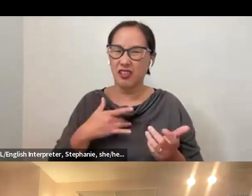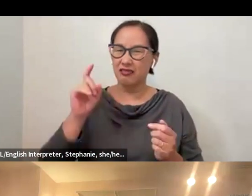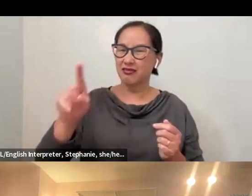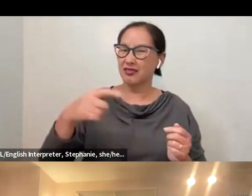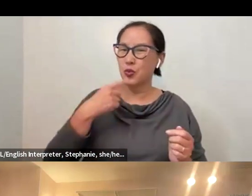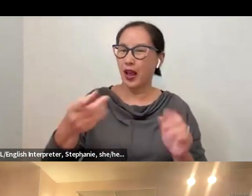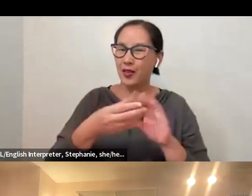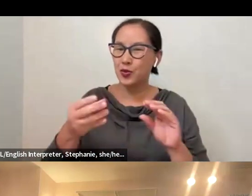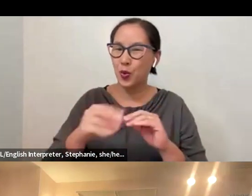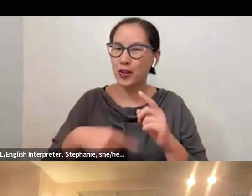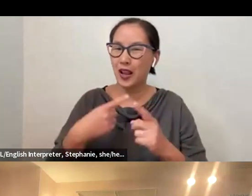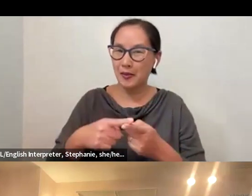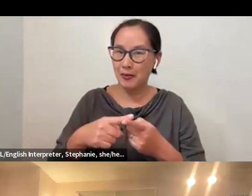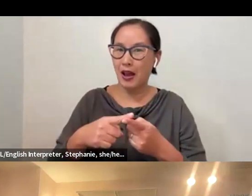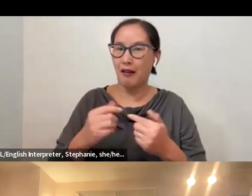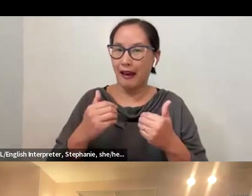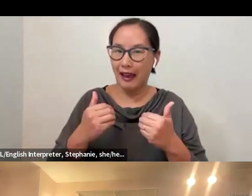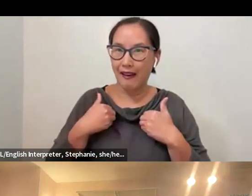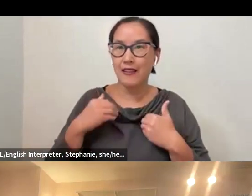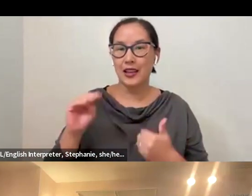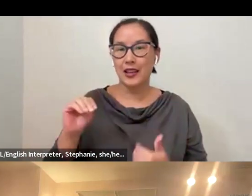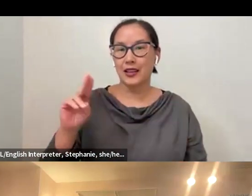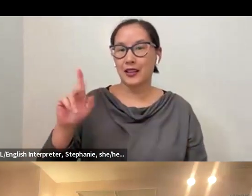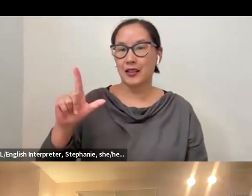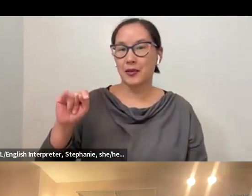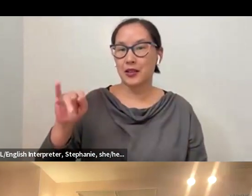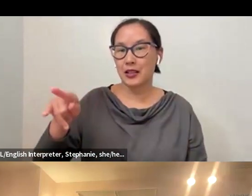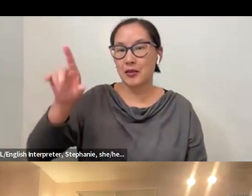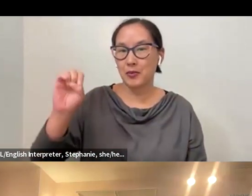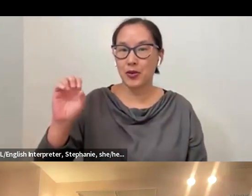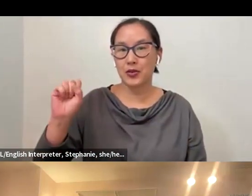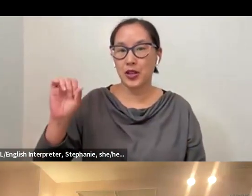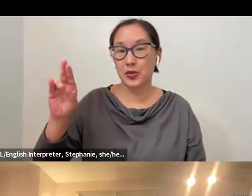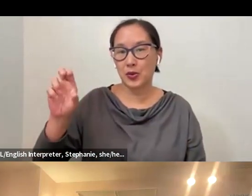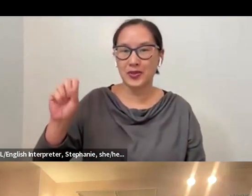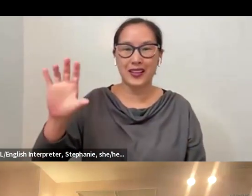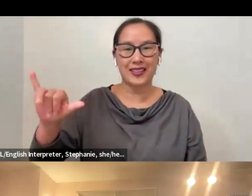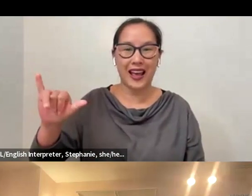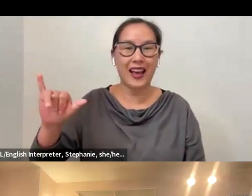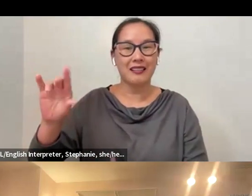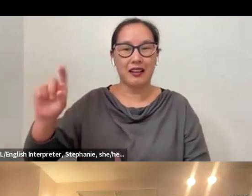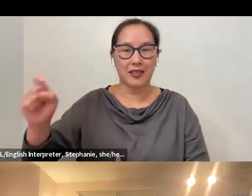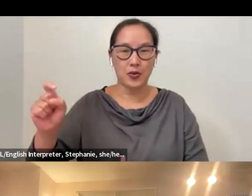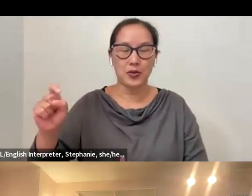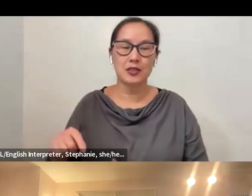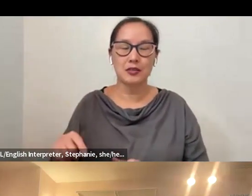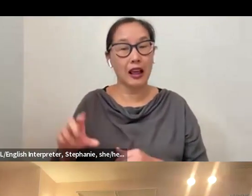being diagnosed with multiple sclerosis, and it wasn't even to share with other people at that time.